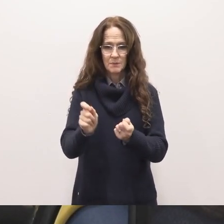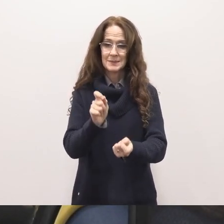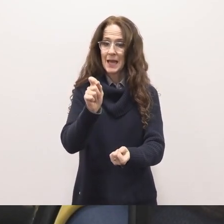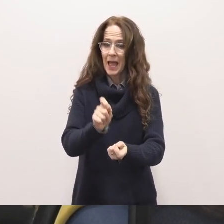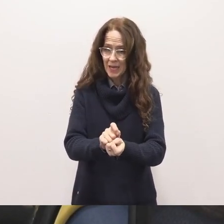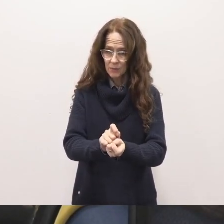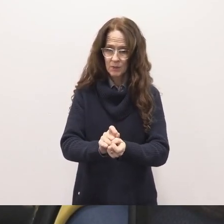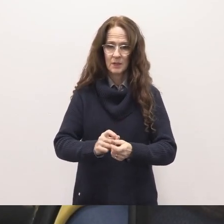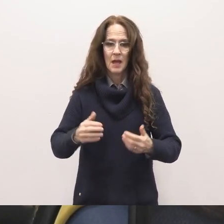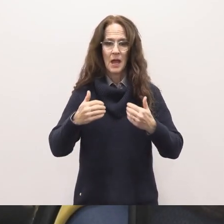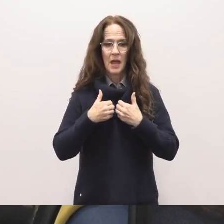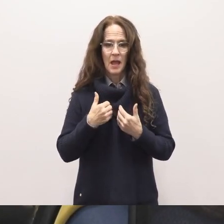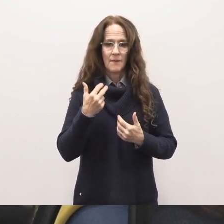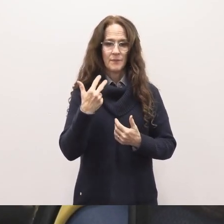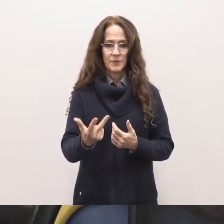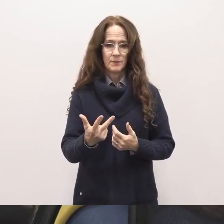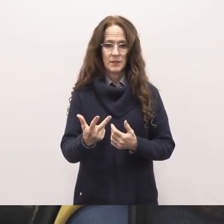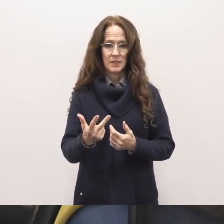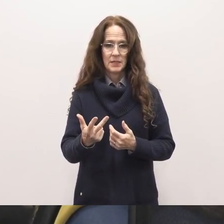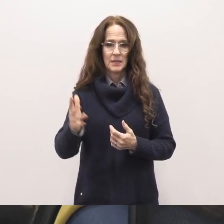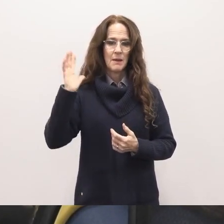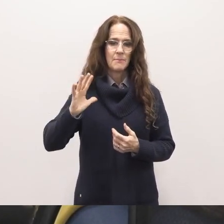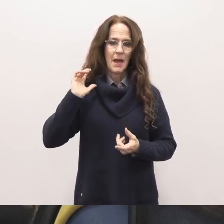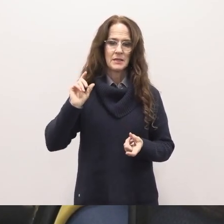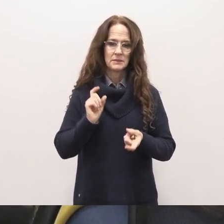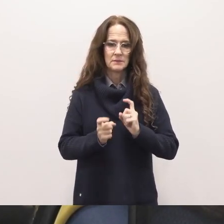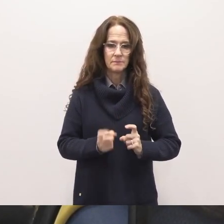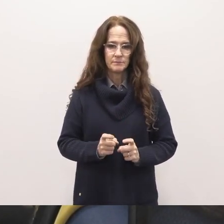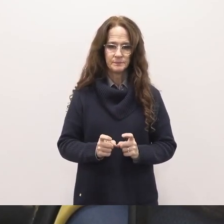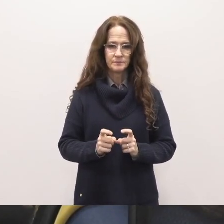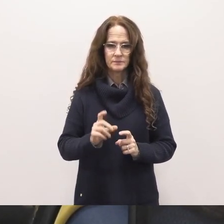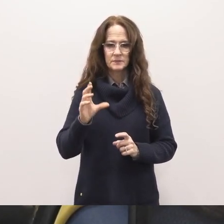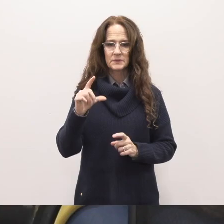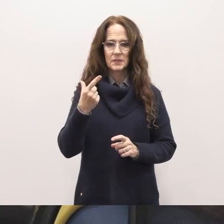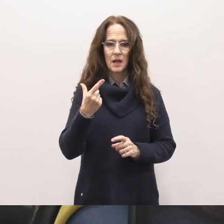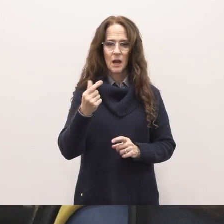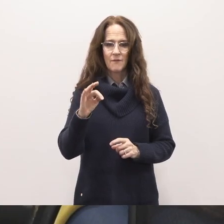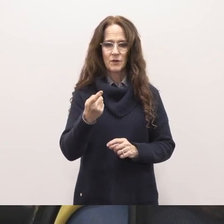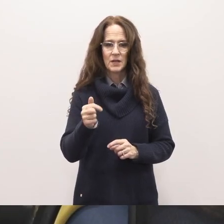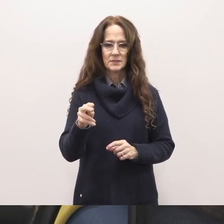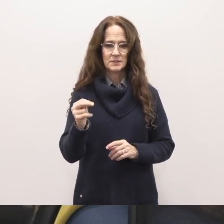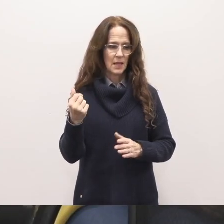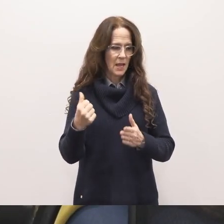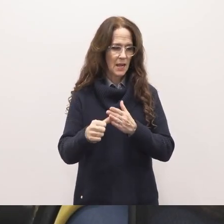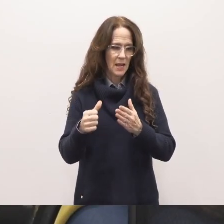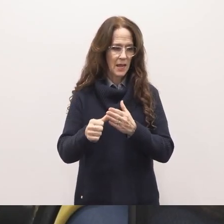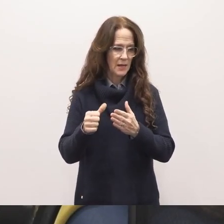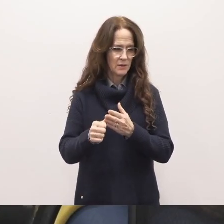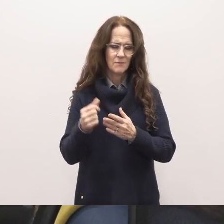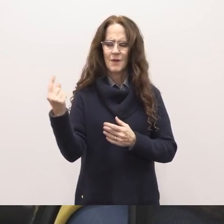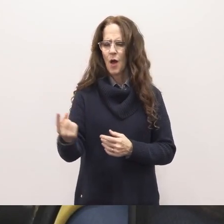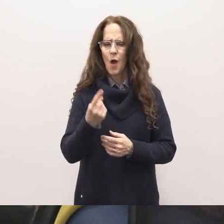We had three what we call past adjustments. Those are listed in the governance letter. There are always things that come up,